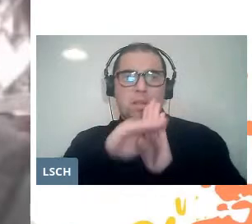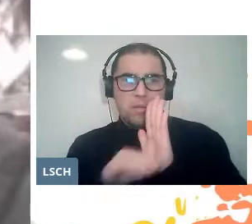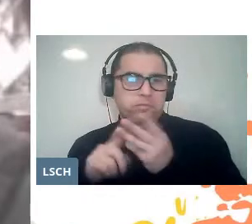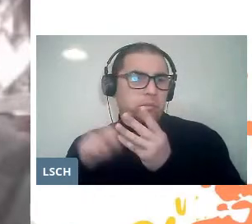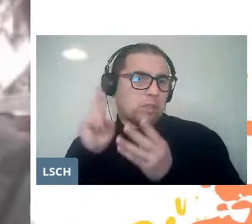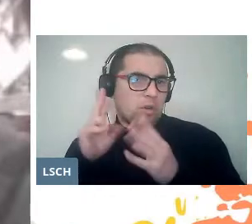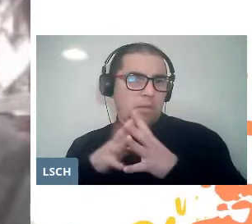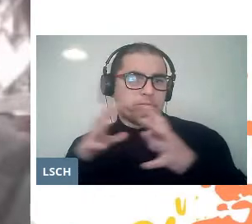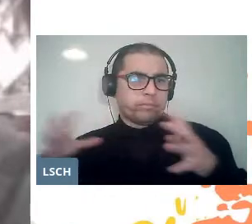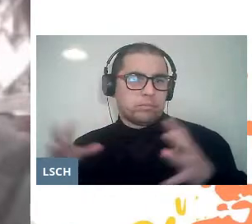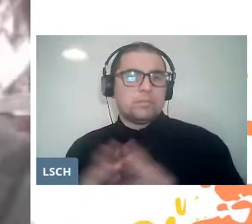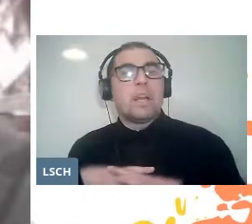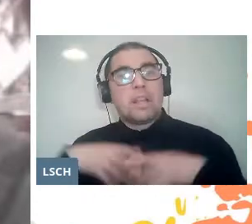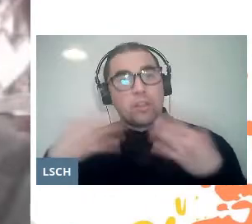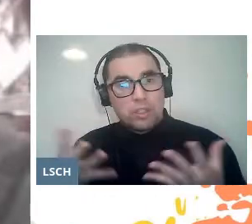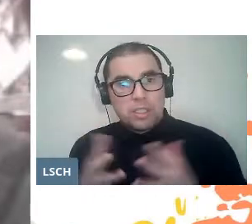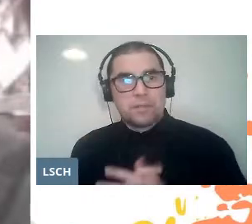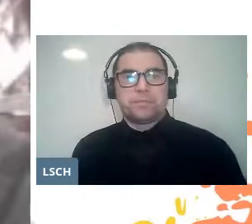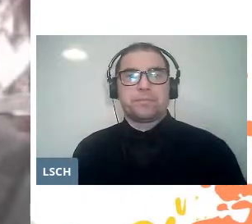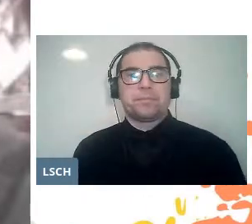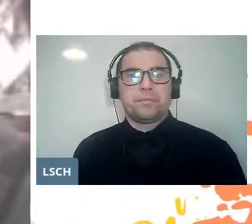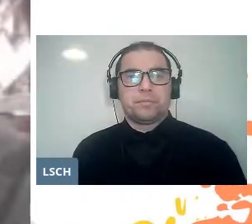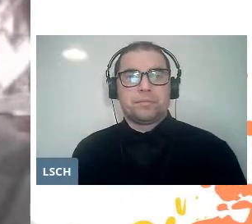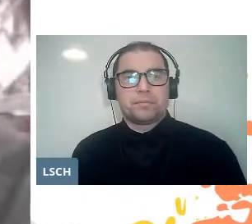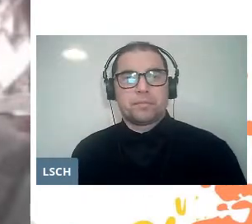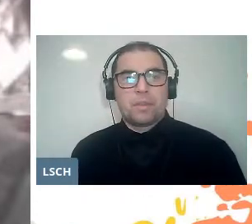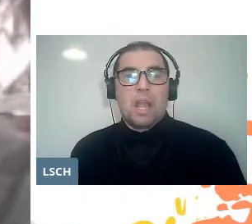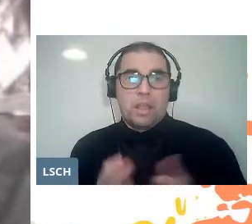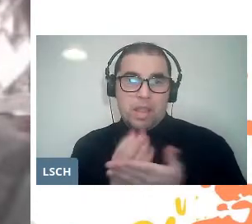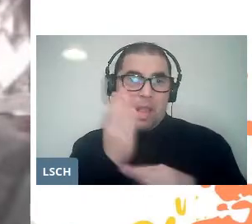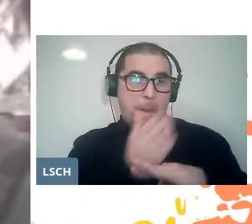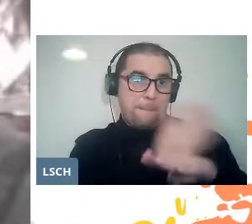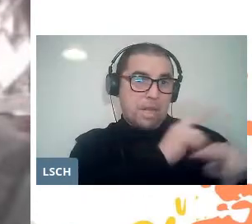This way, since the pre-classicism, this